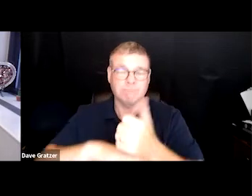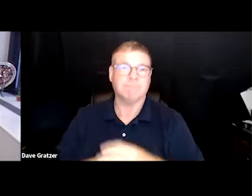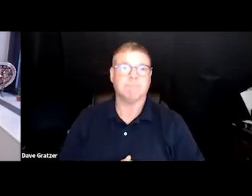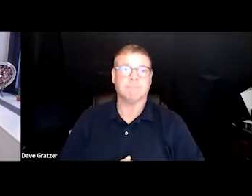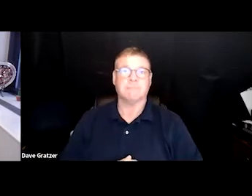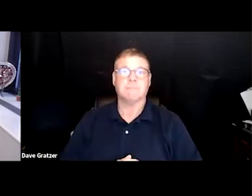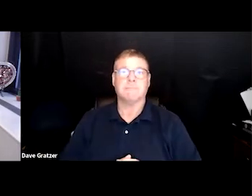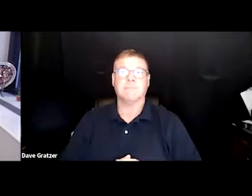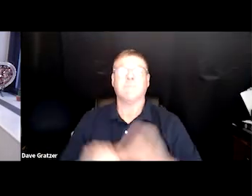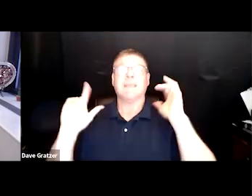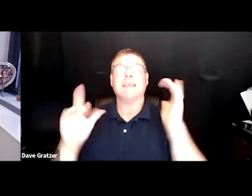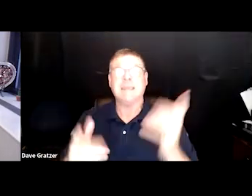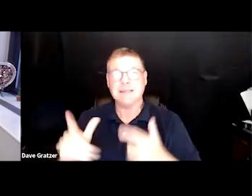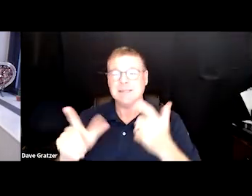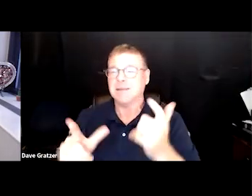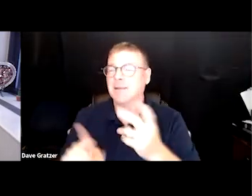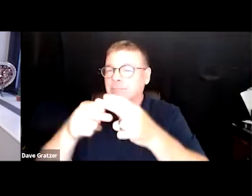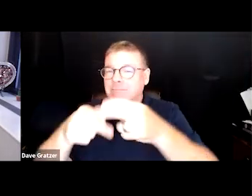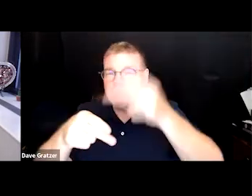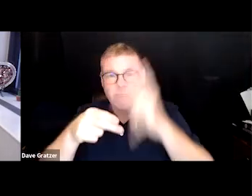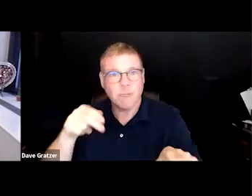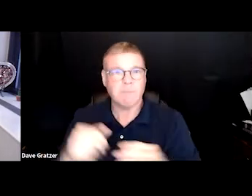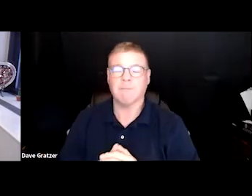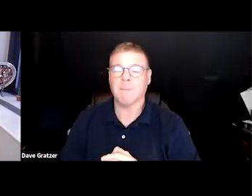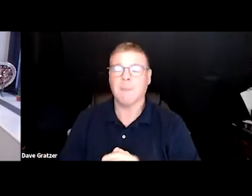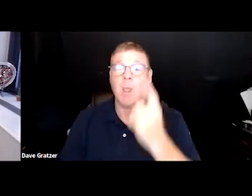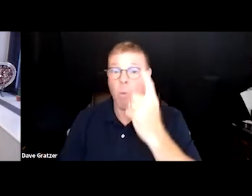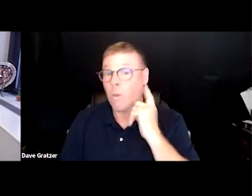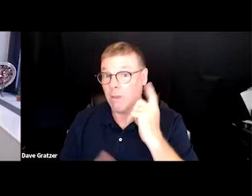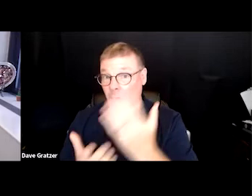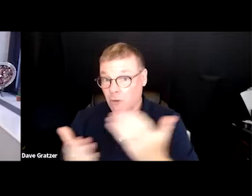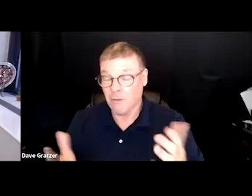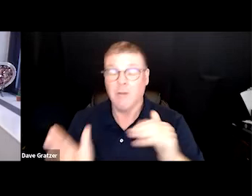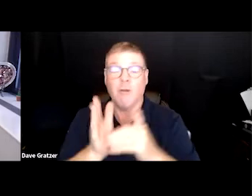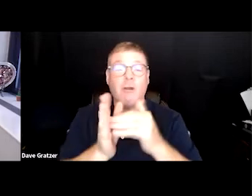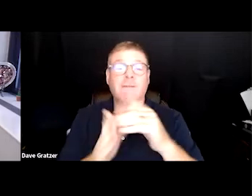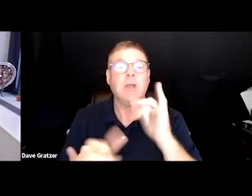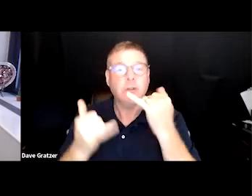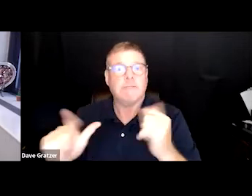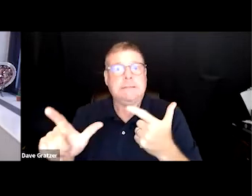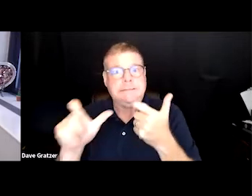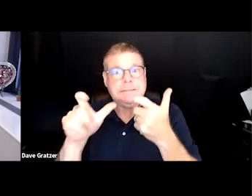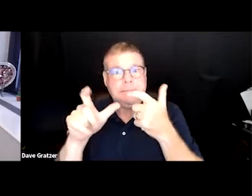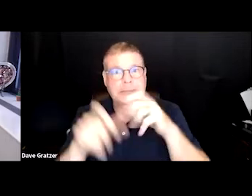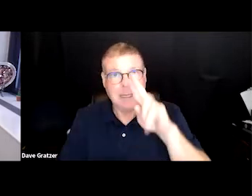So just to give very brief examples. One thing that we heard a lot was actually about trying to speed up this MOUD intake process